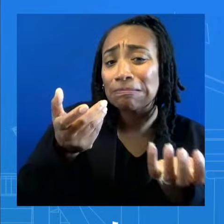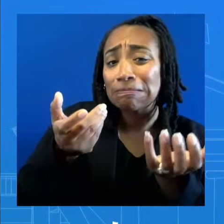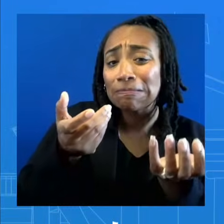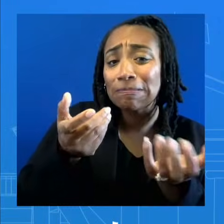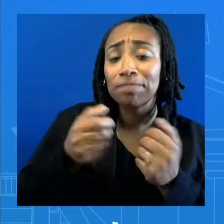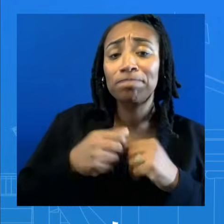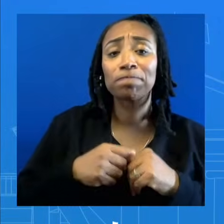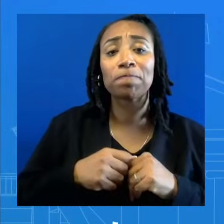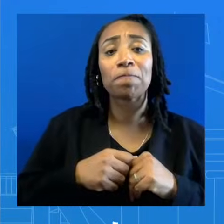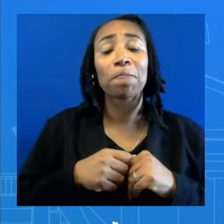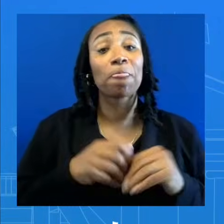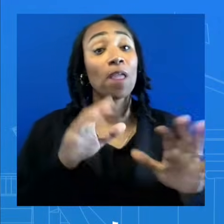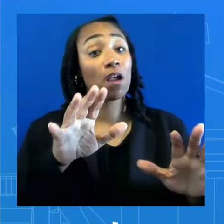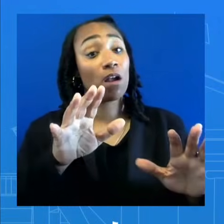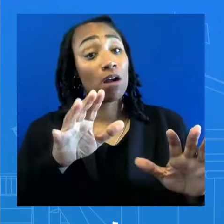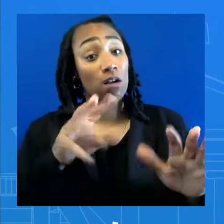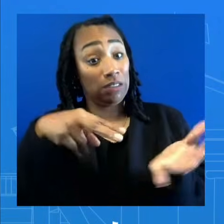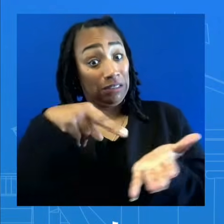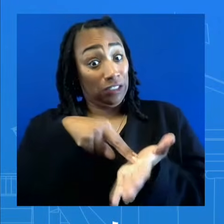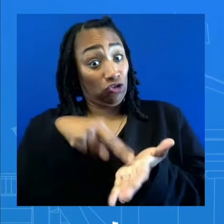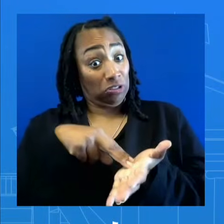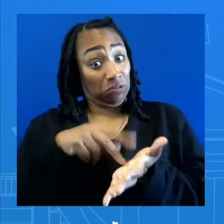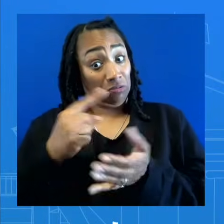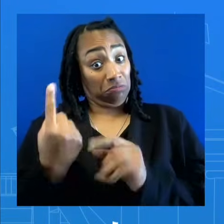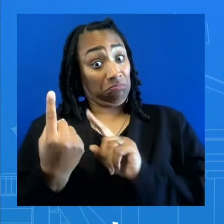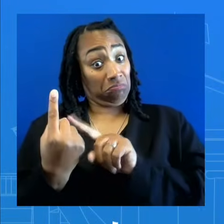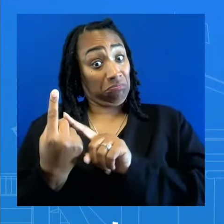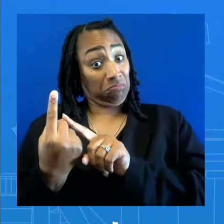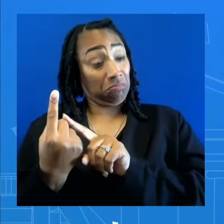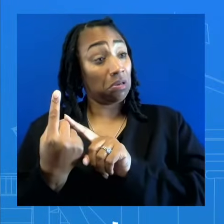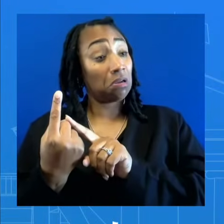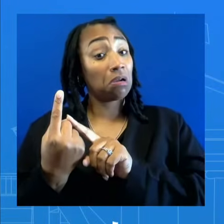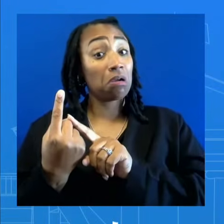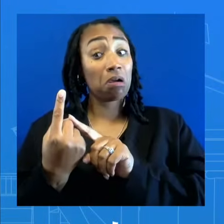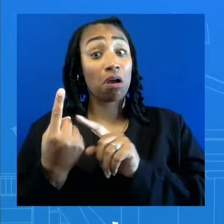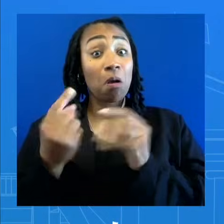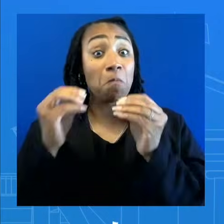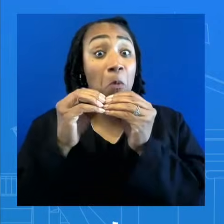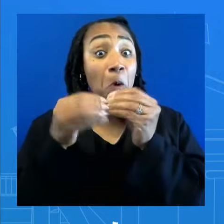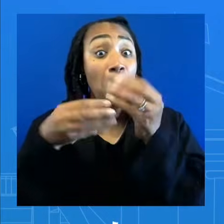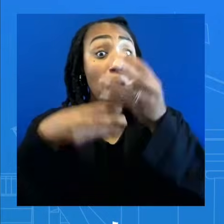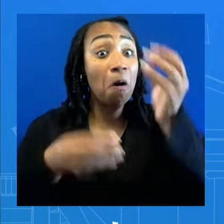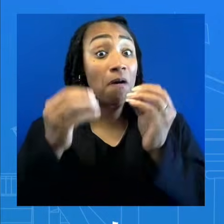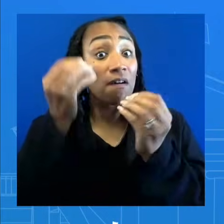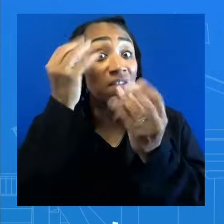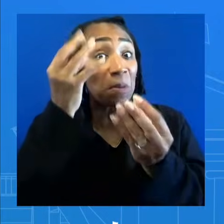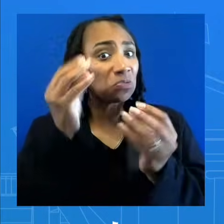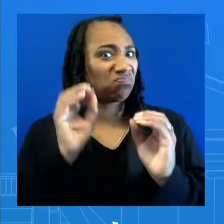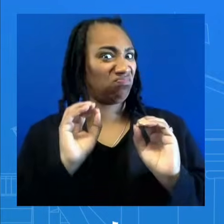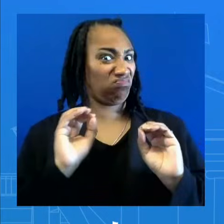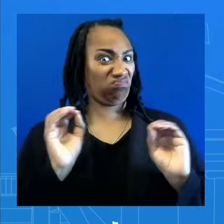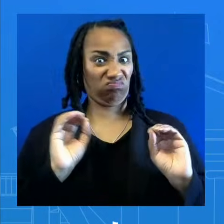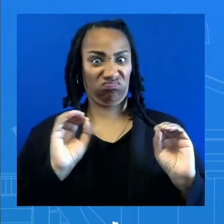but we are working very, very hard. And as we've said in the past, we -- we hope that developments in Syria